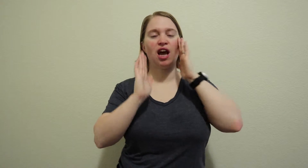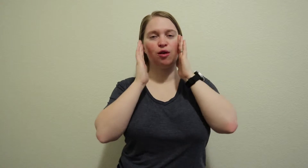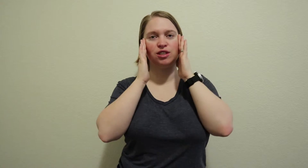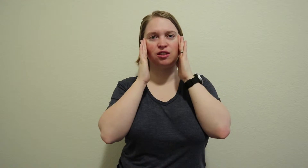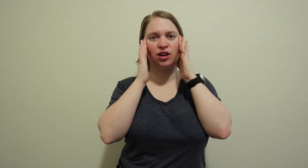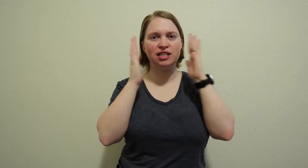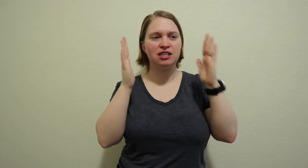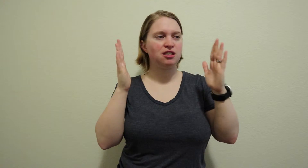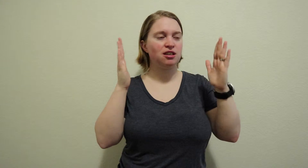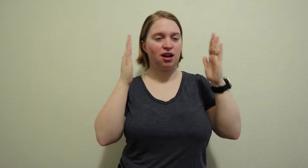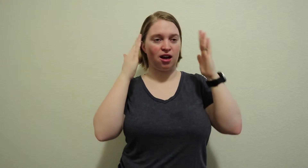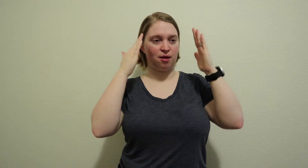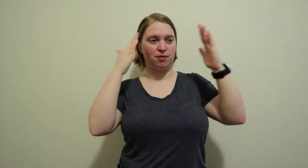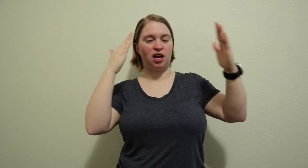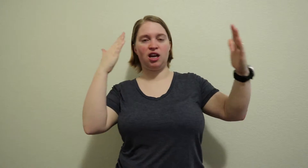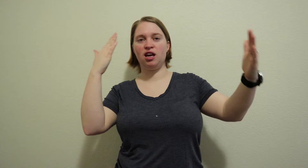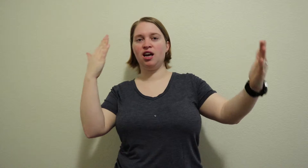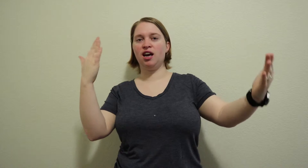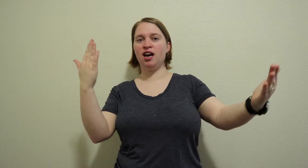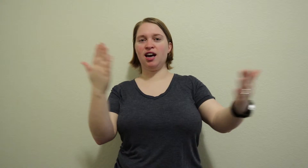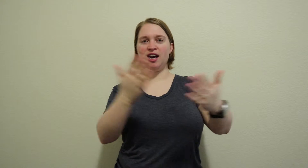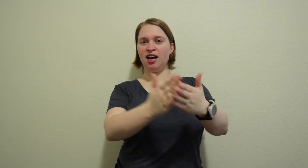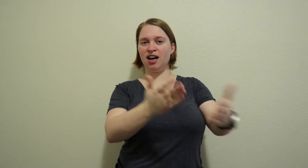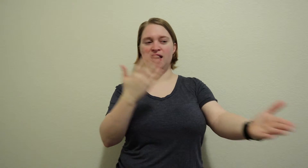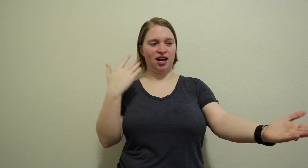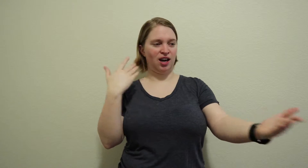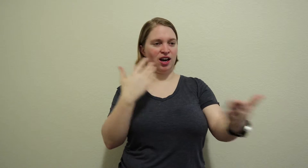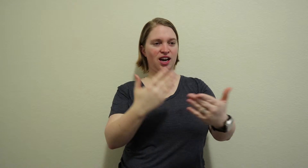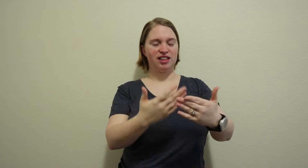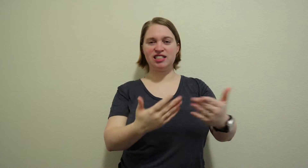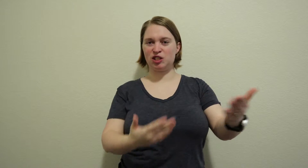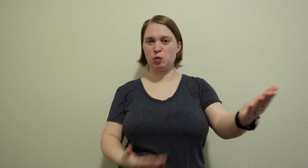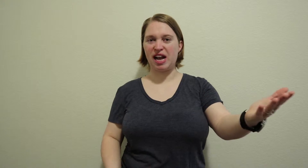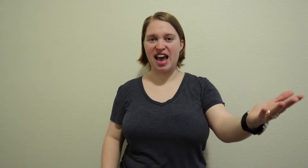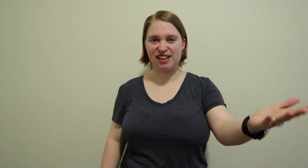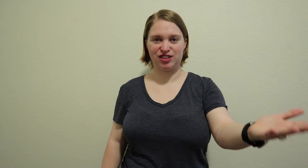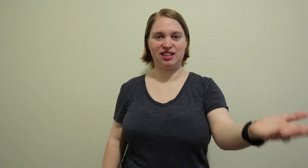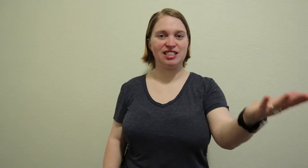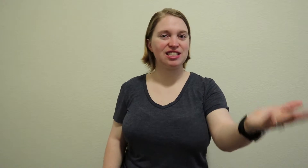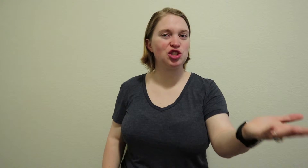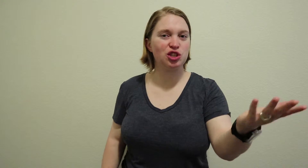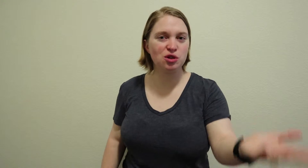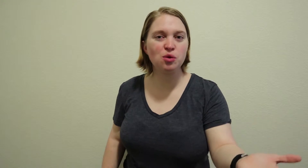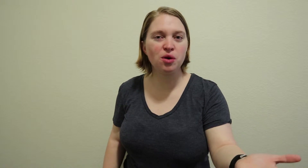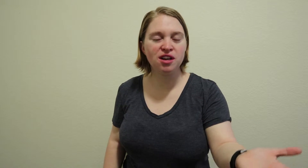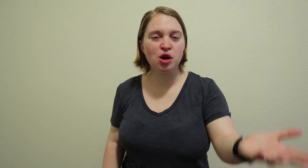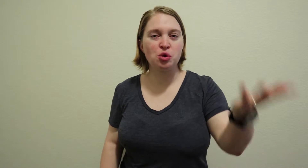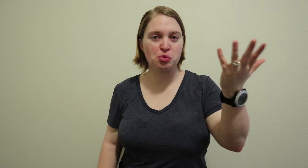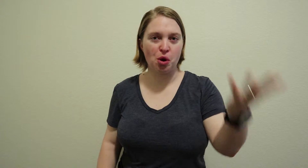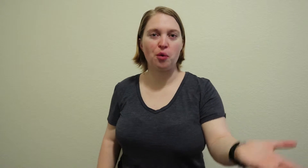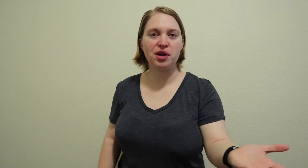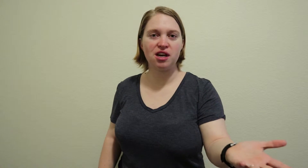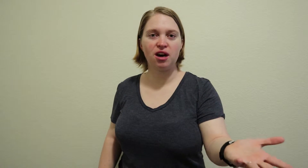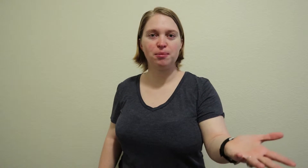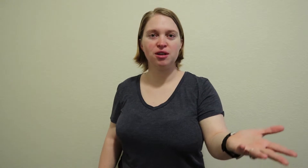I was over here, I'm like this is what I have to listen to growing up